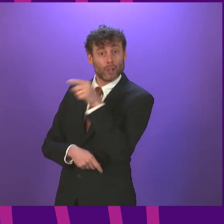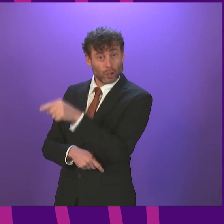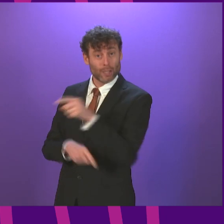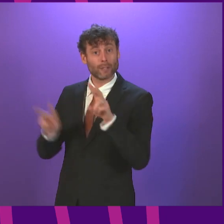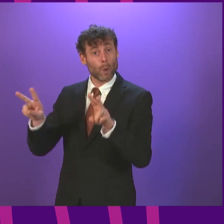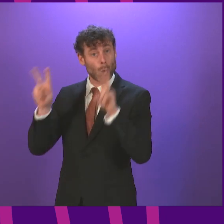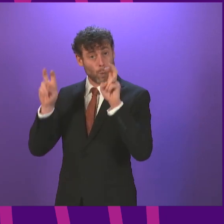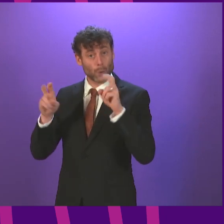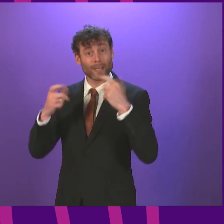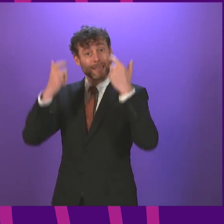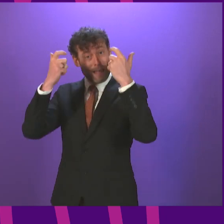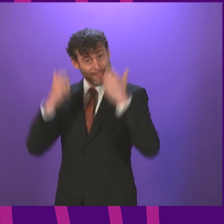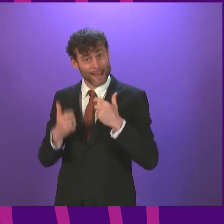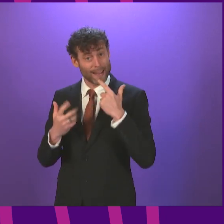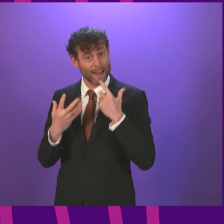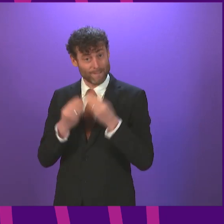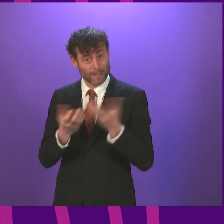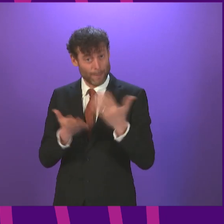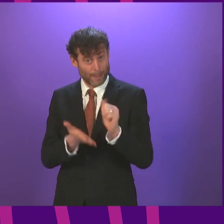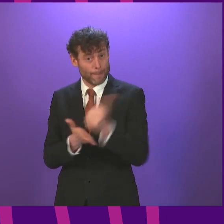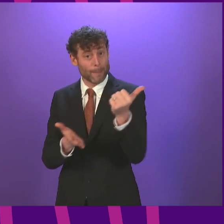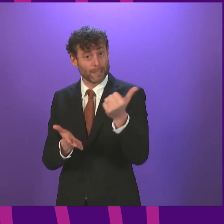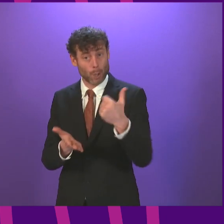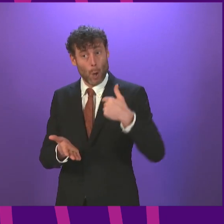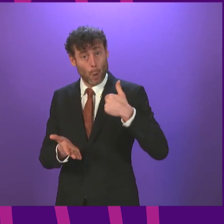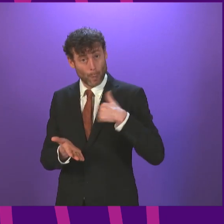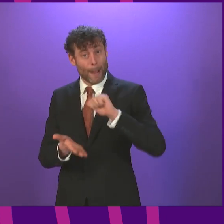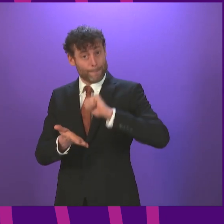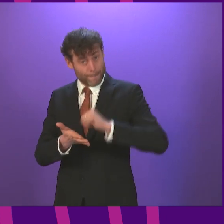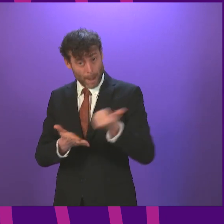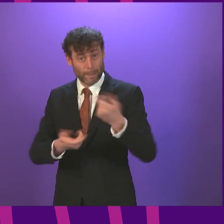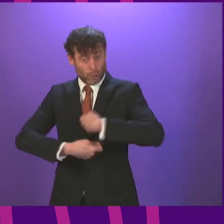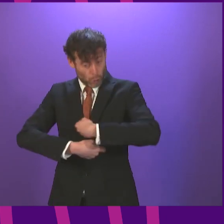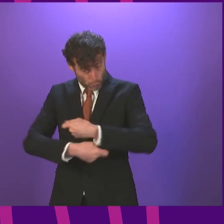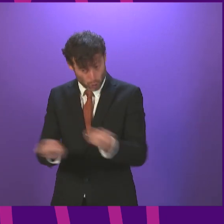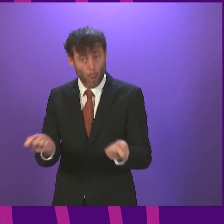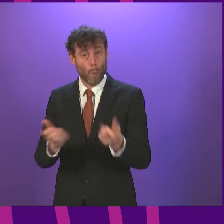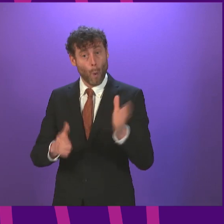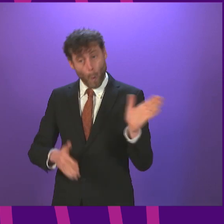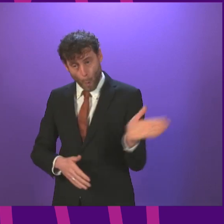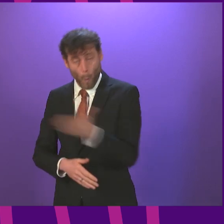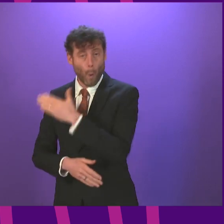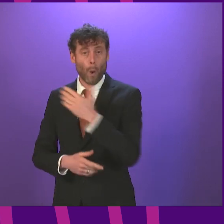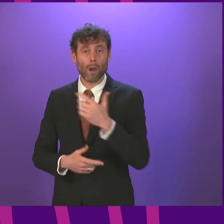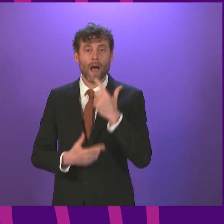advice that has been published. We have published all the substantive legal advice, which sets